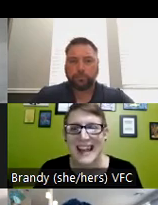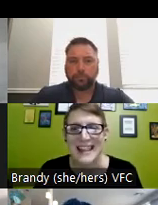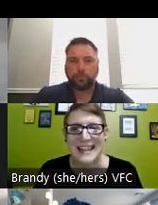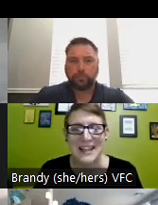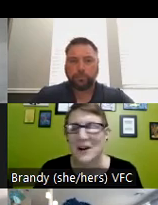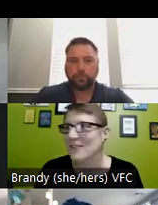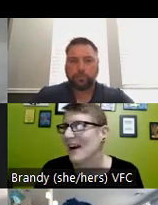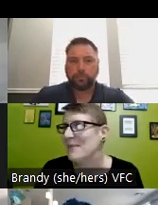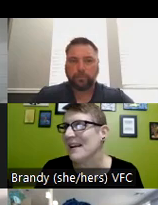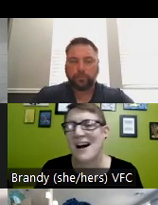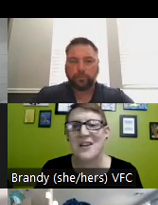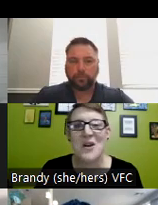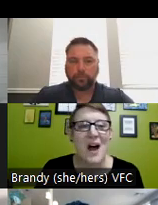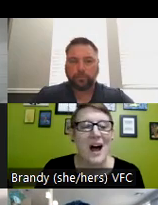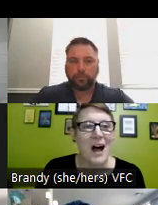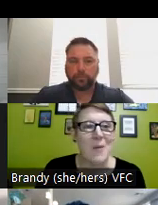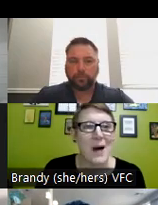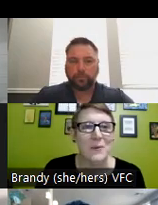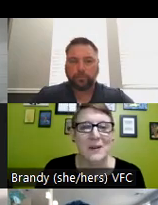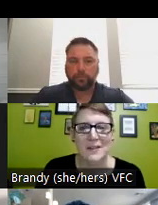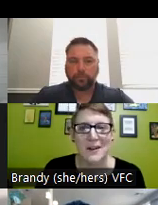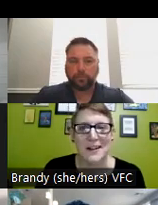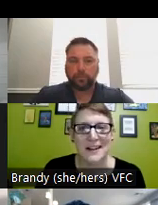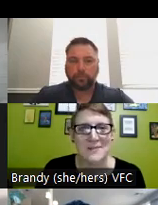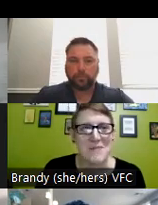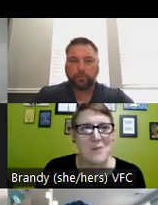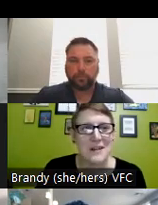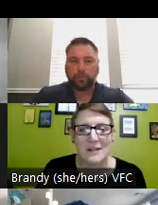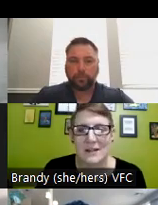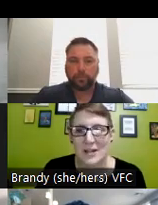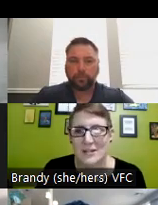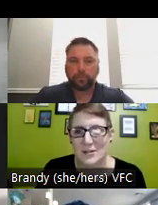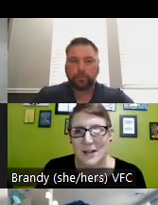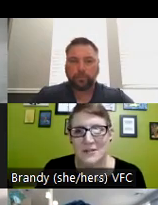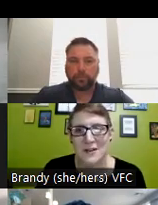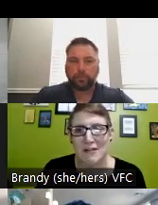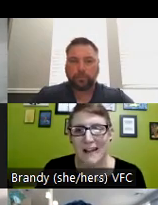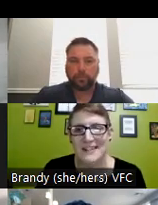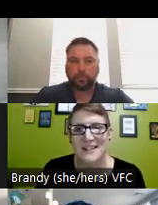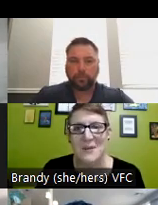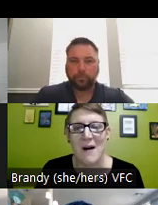And thank you all for hopping on. I will give you all a moment to adjust yourselves if you'd like to